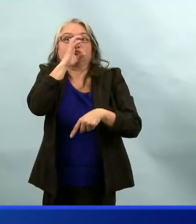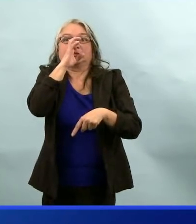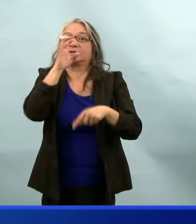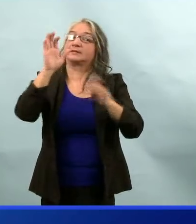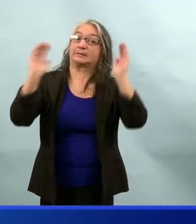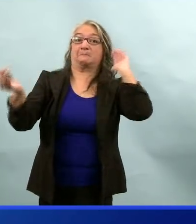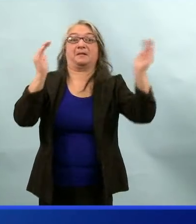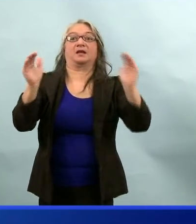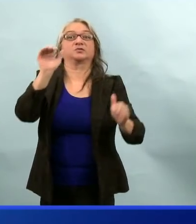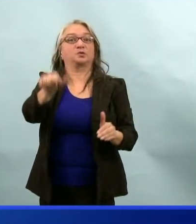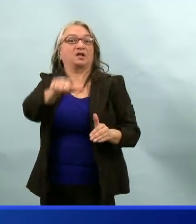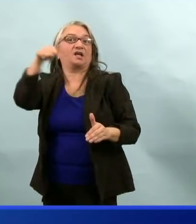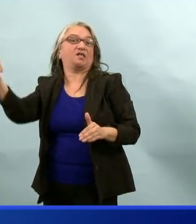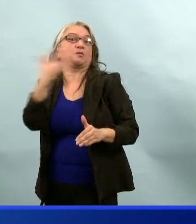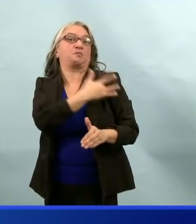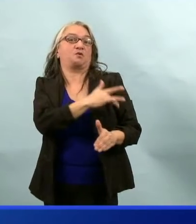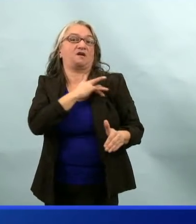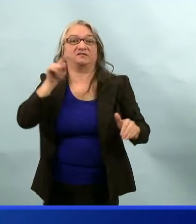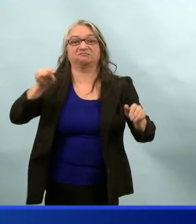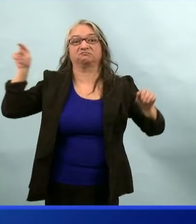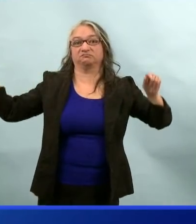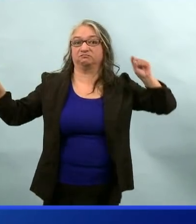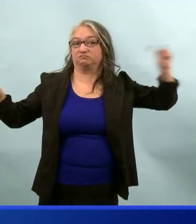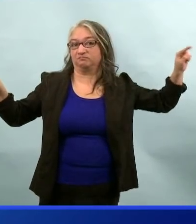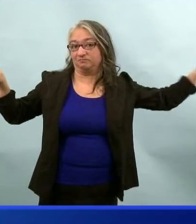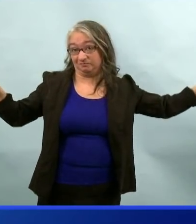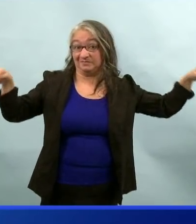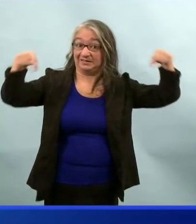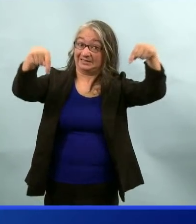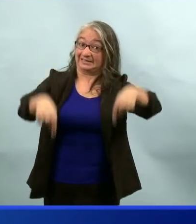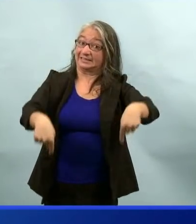and what's allowed and what isn't allowed under the orders as well again we're gonna